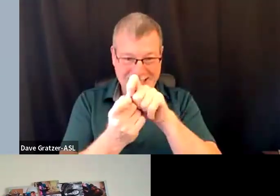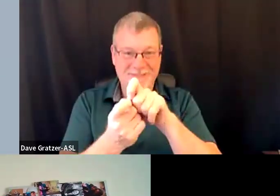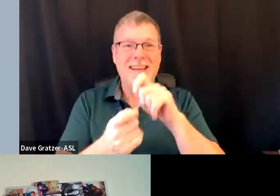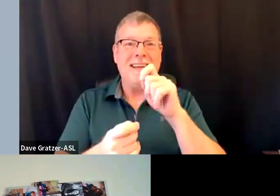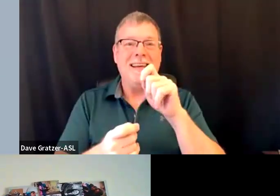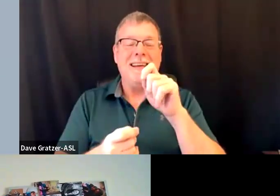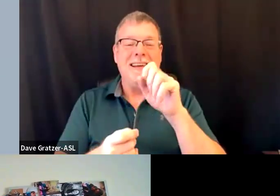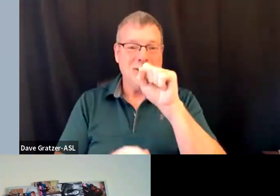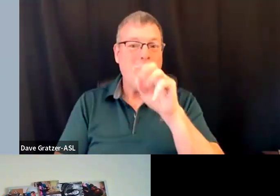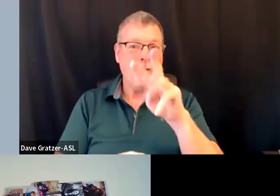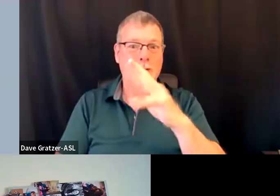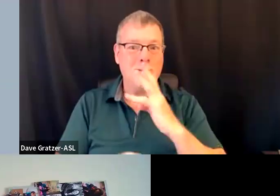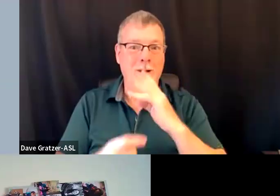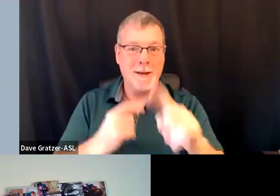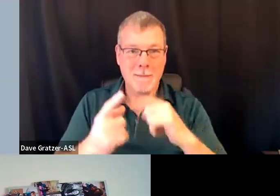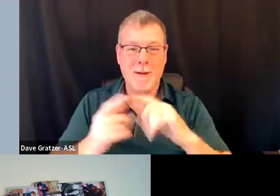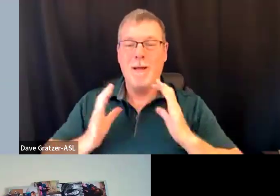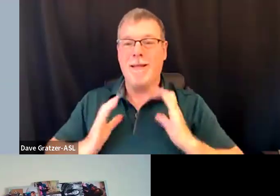when you say sub-assessment and client notes and whatnot.